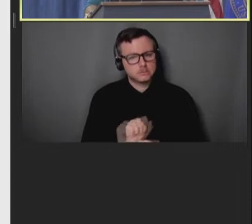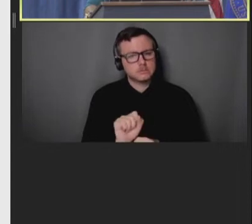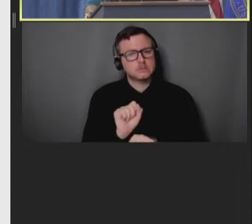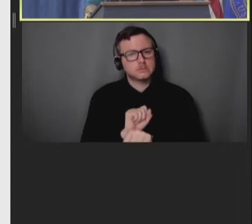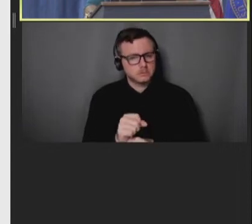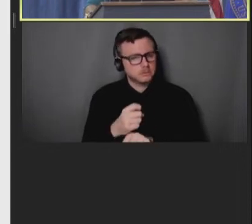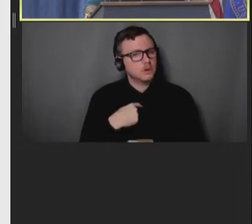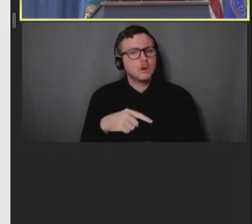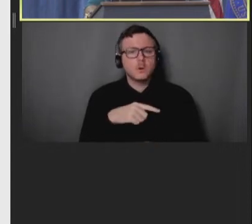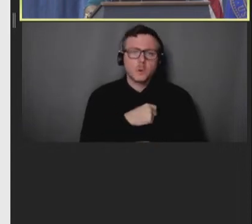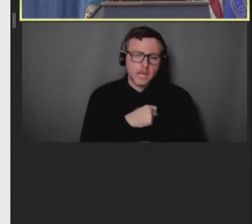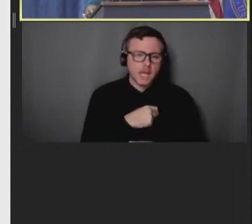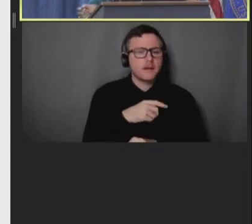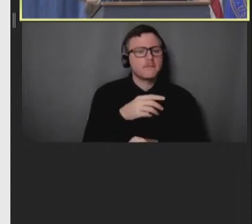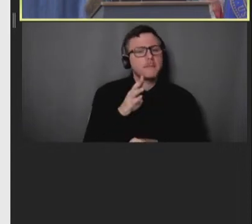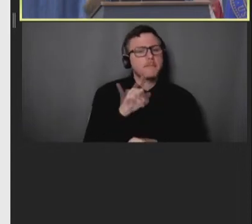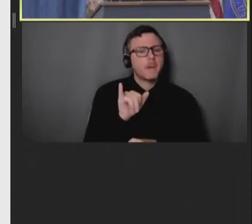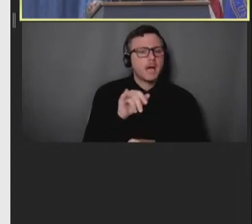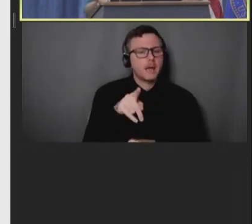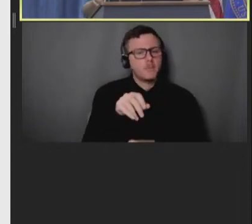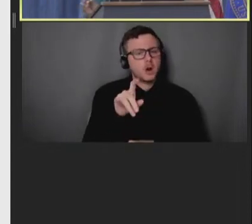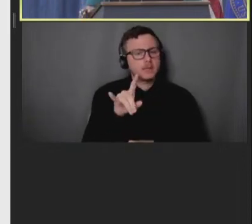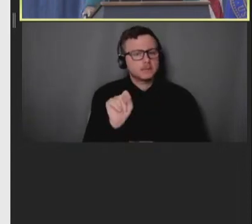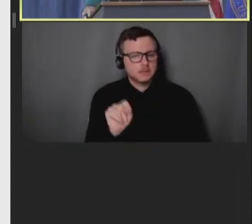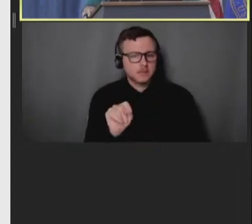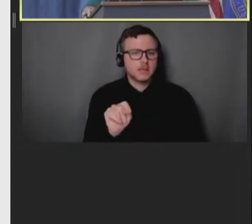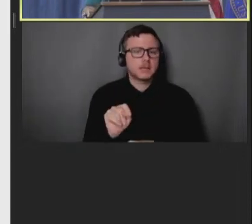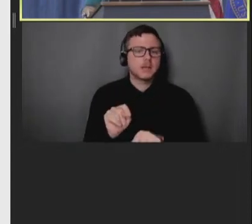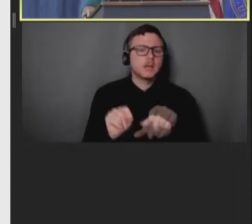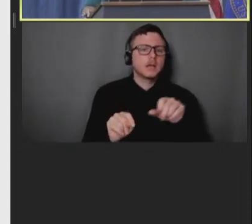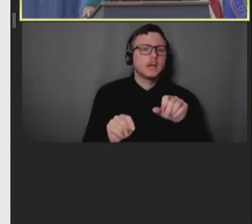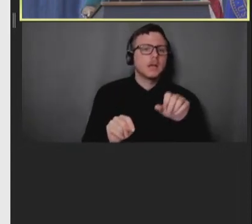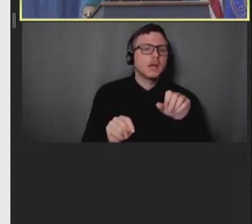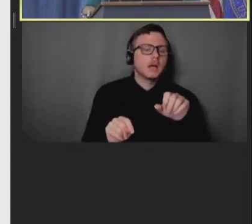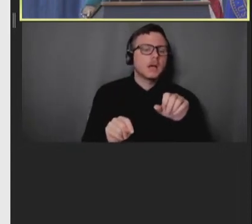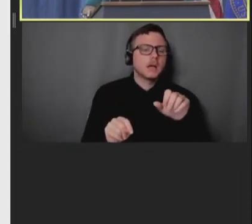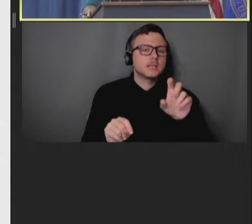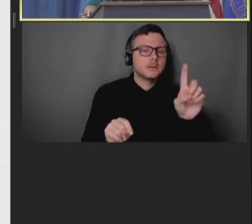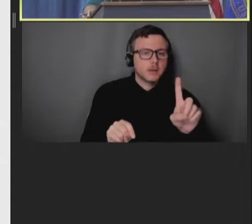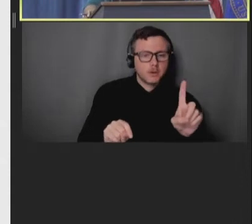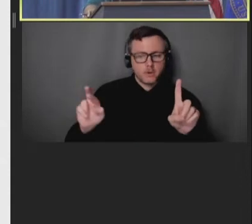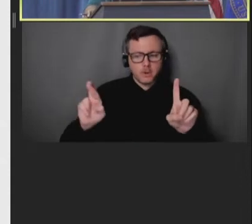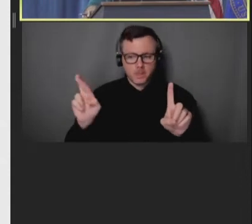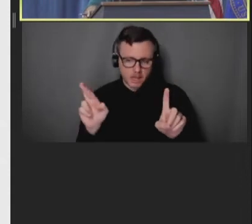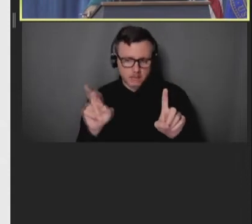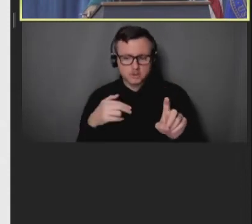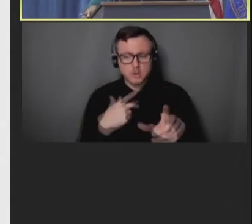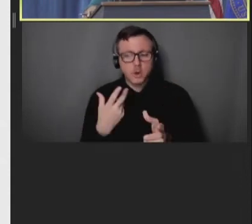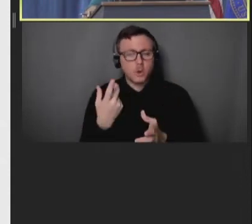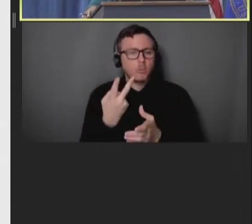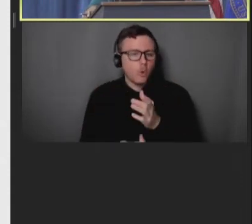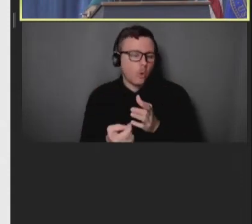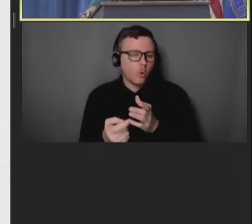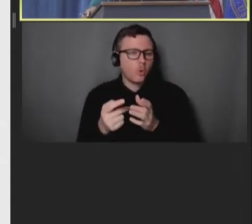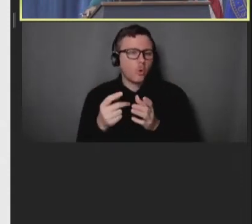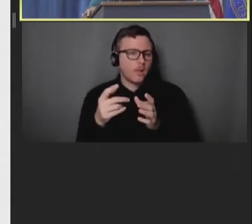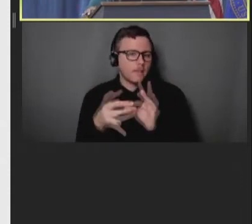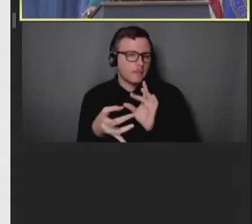we do bipartisan strategies -- so we had both sides mentioning, "We have a real communications